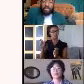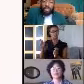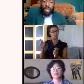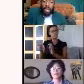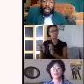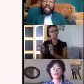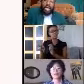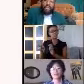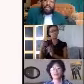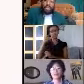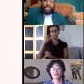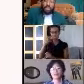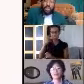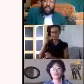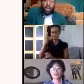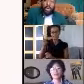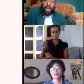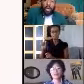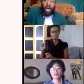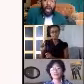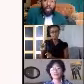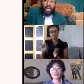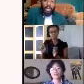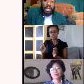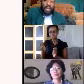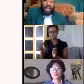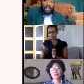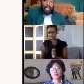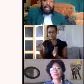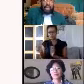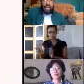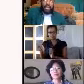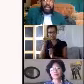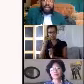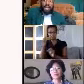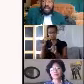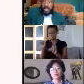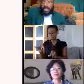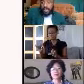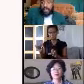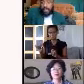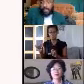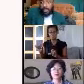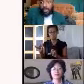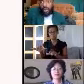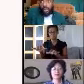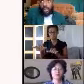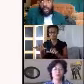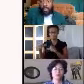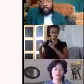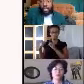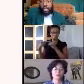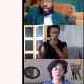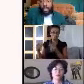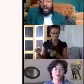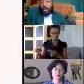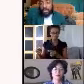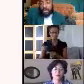if it's not, I think it's really, are we operating in the anti-racist framework. And then ultimately